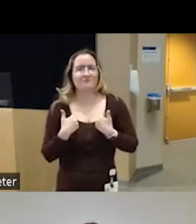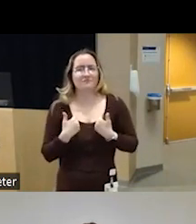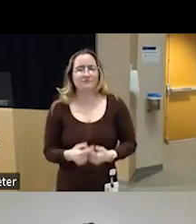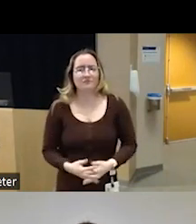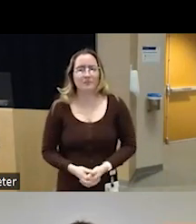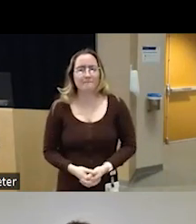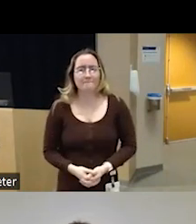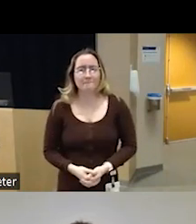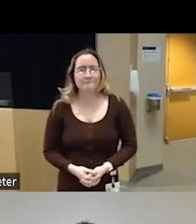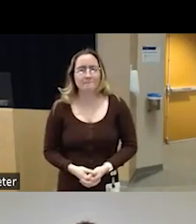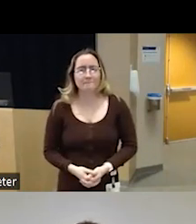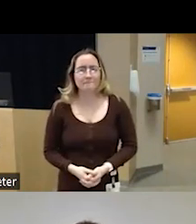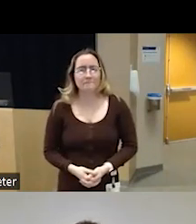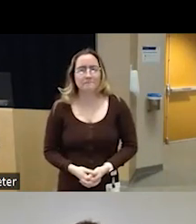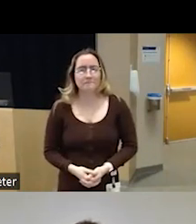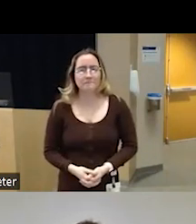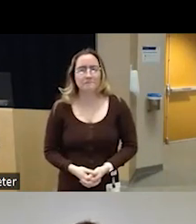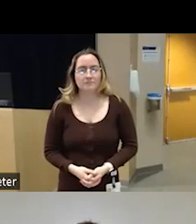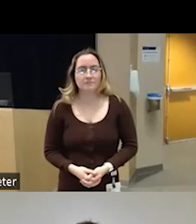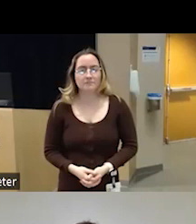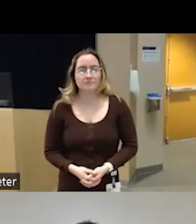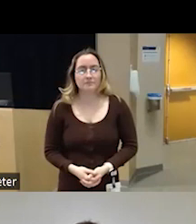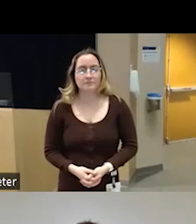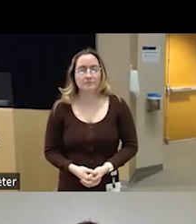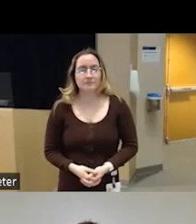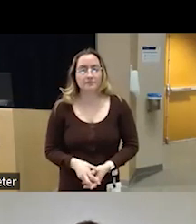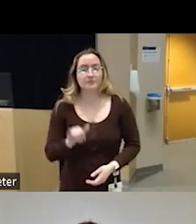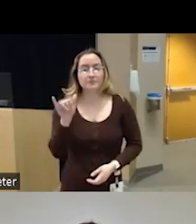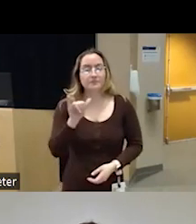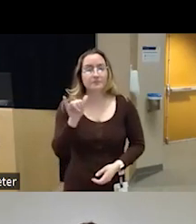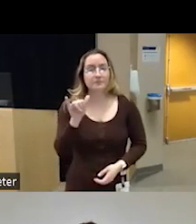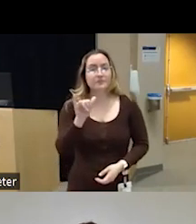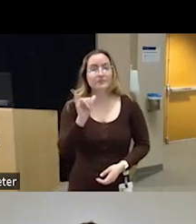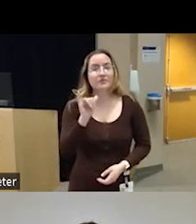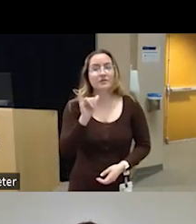And by the way, it's mostly long-acting injectables for non-refactory patients because